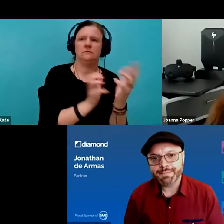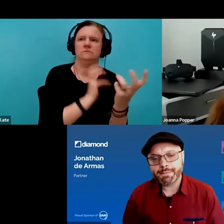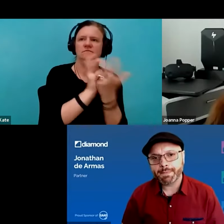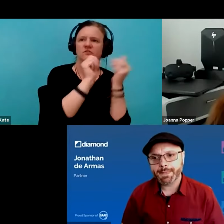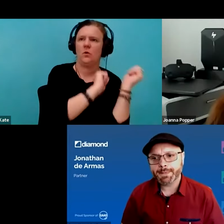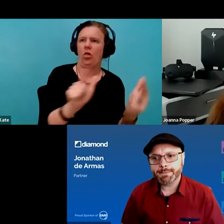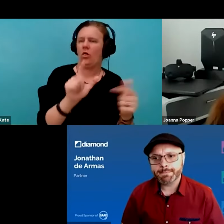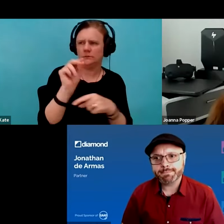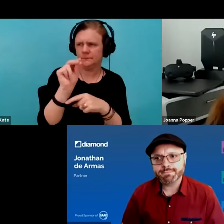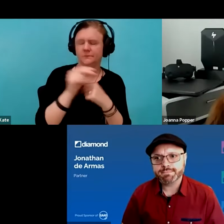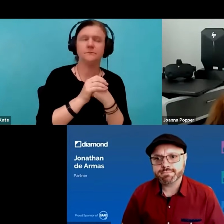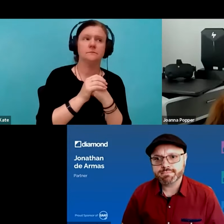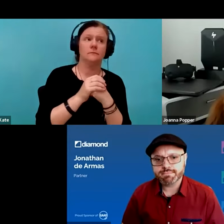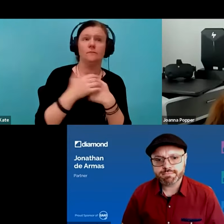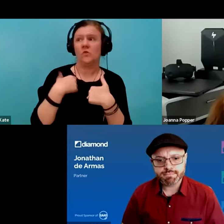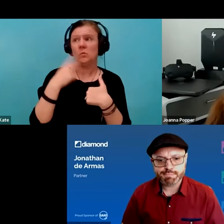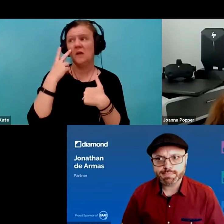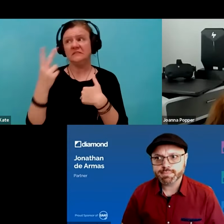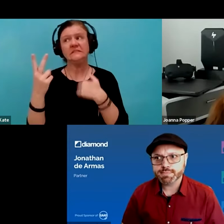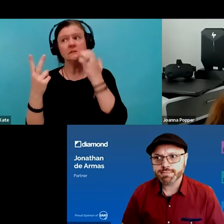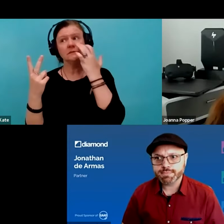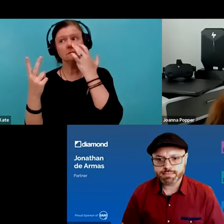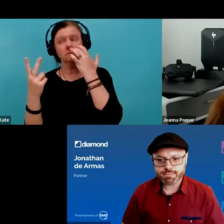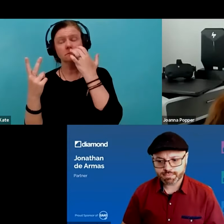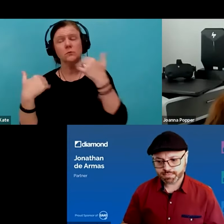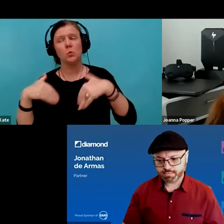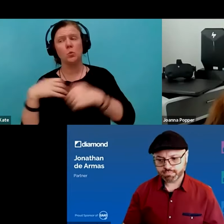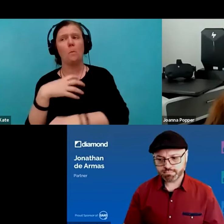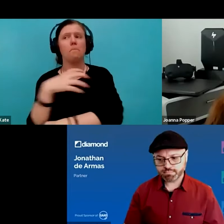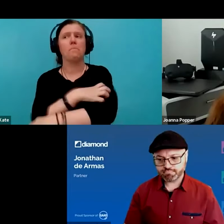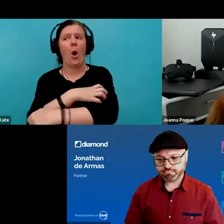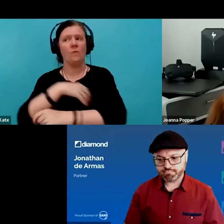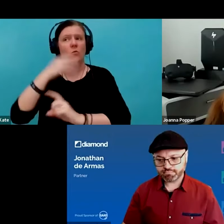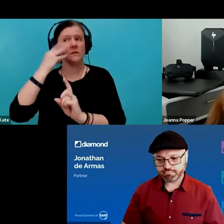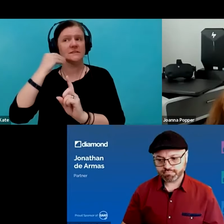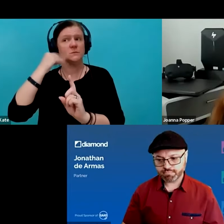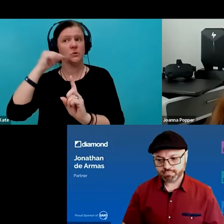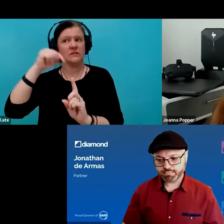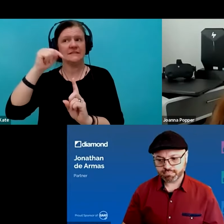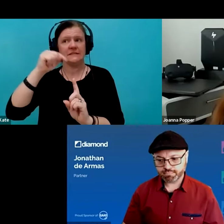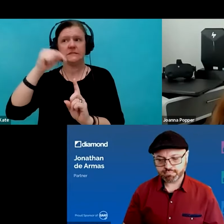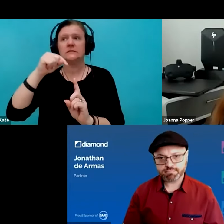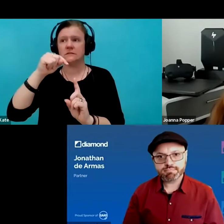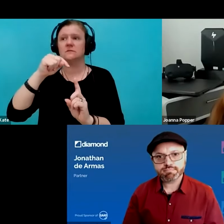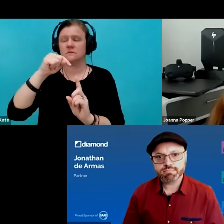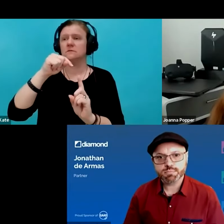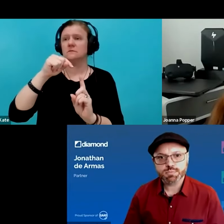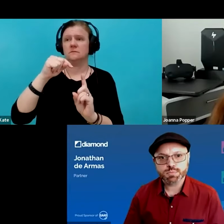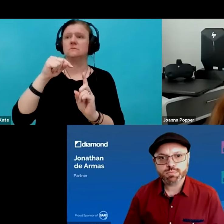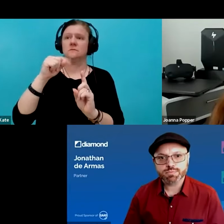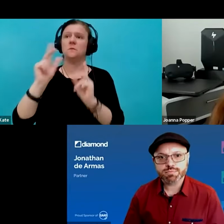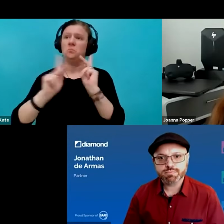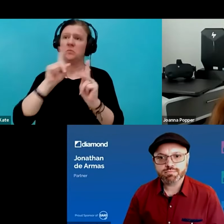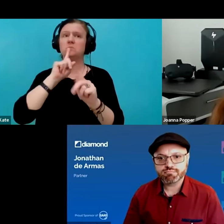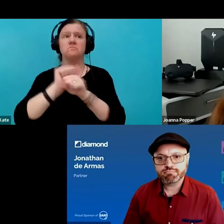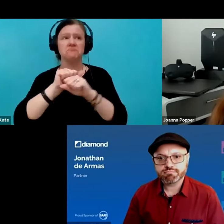Joanna Popper: But, you know, I've seen I've seen some really powerful experiences where people are able to to access